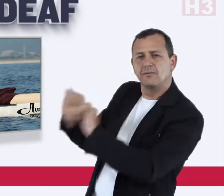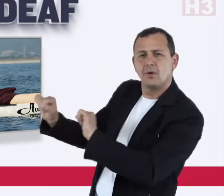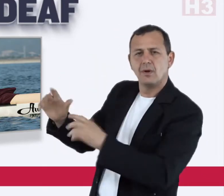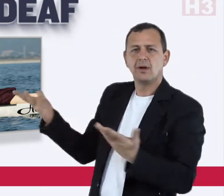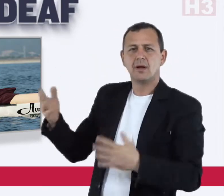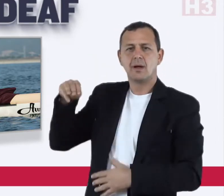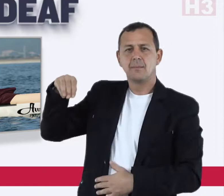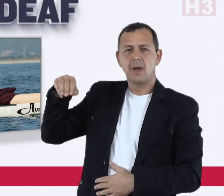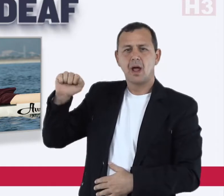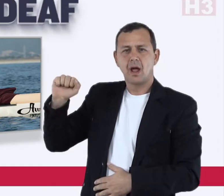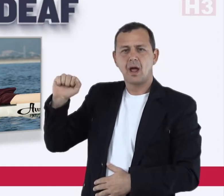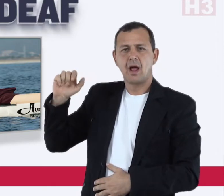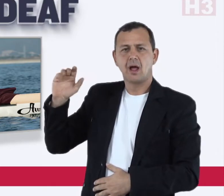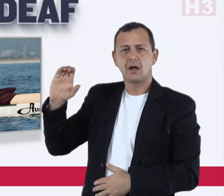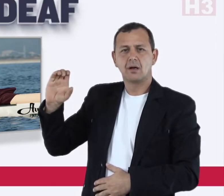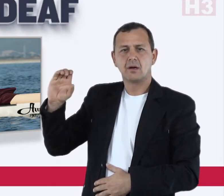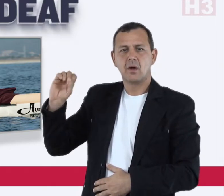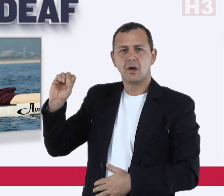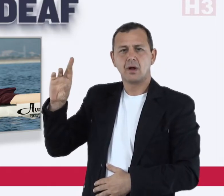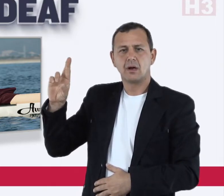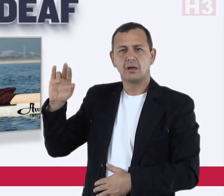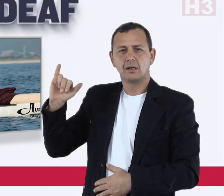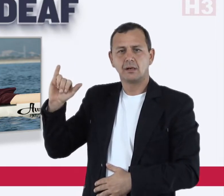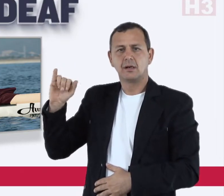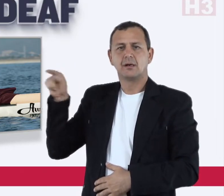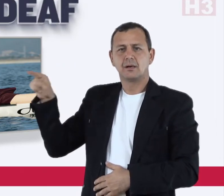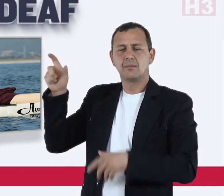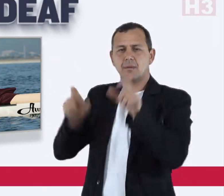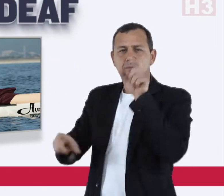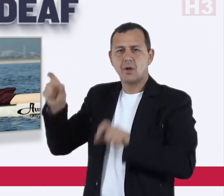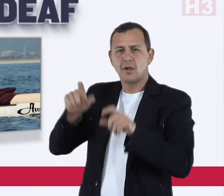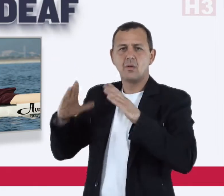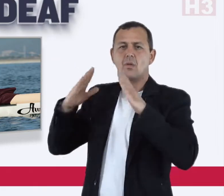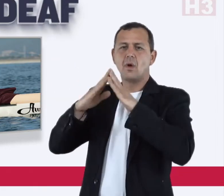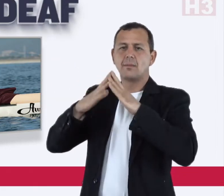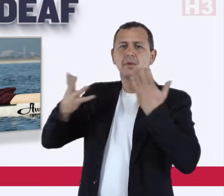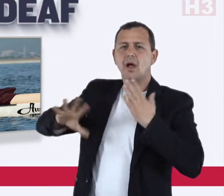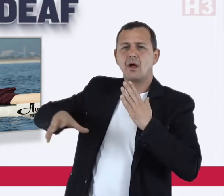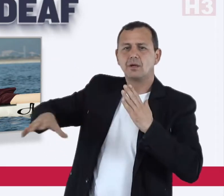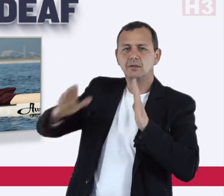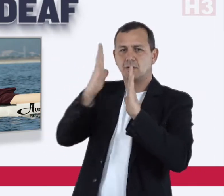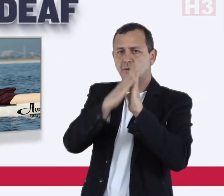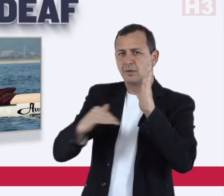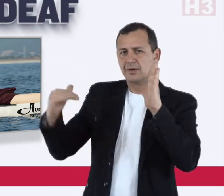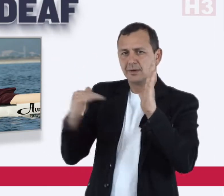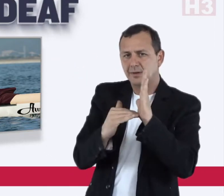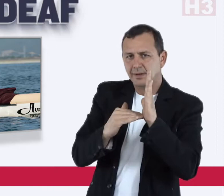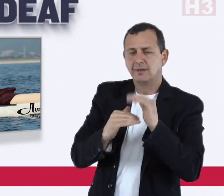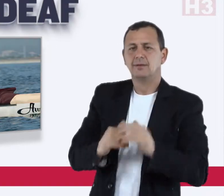popular with Maori people, natives of New Zealand.